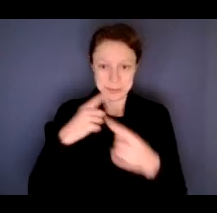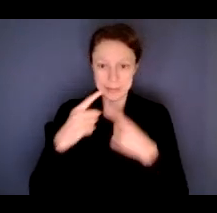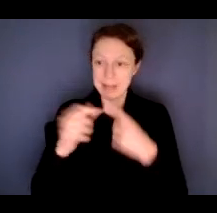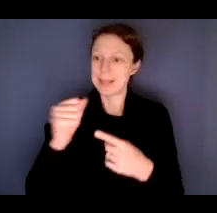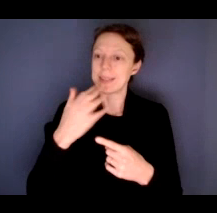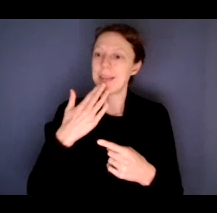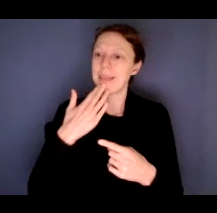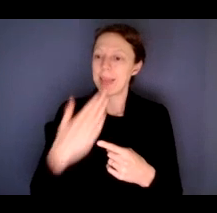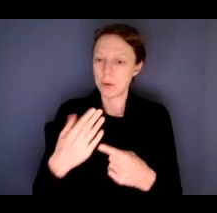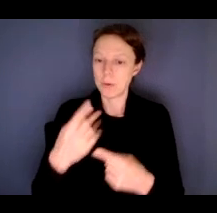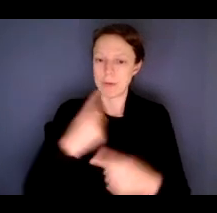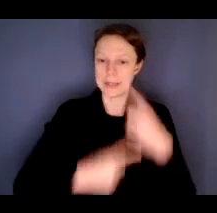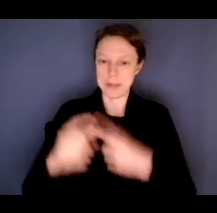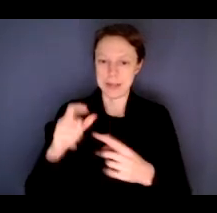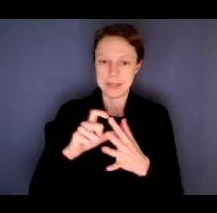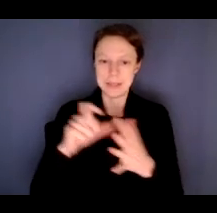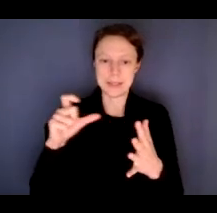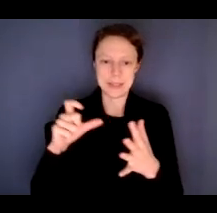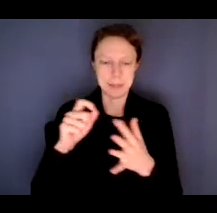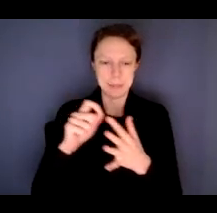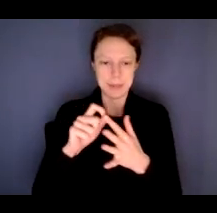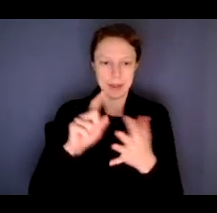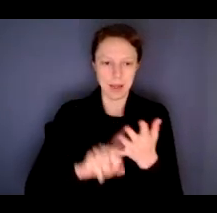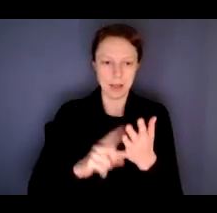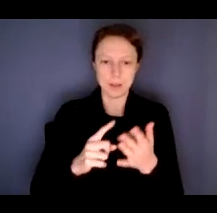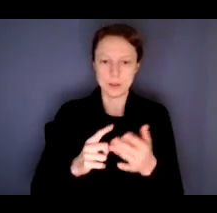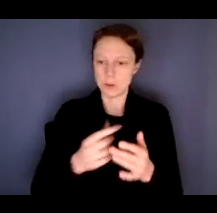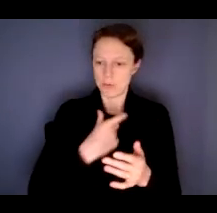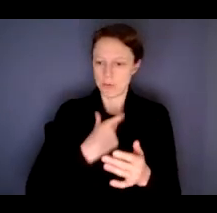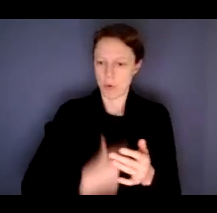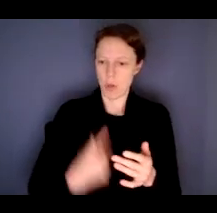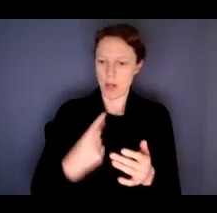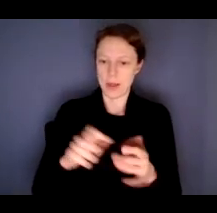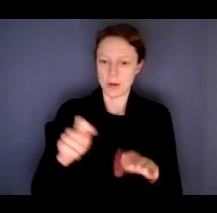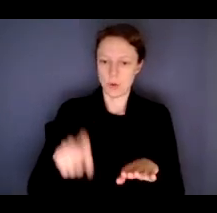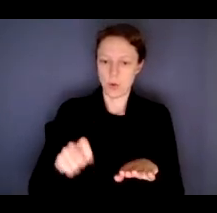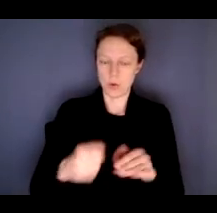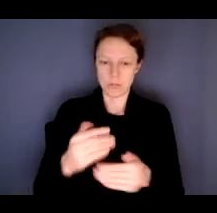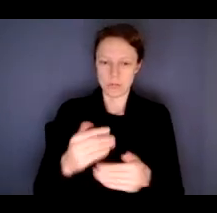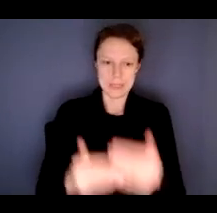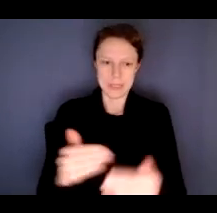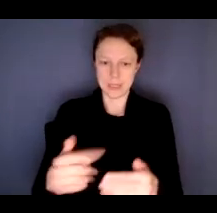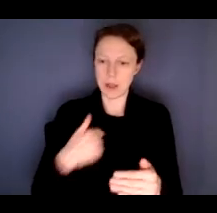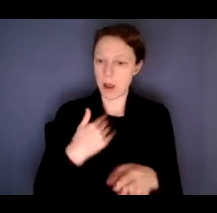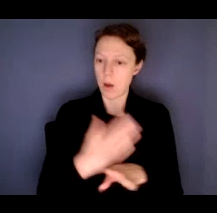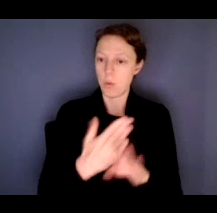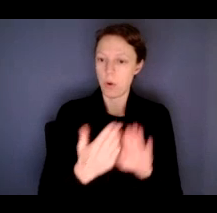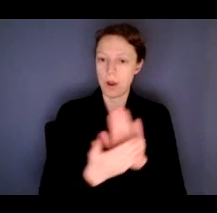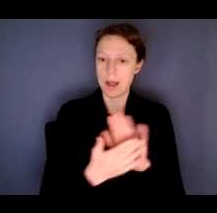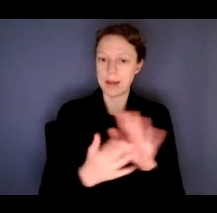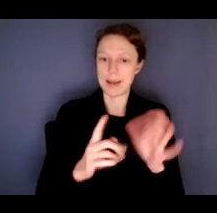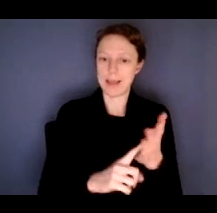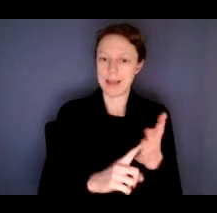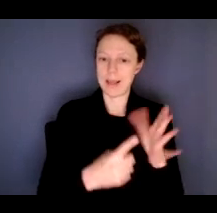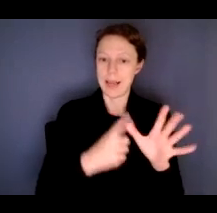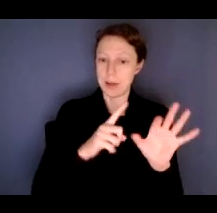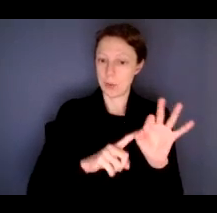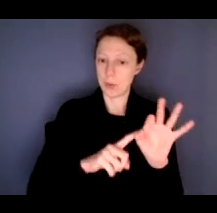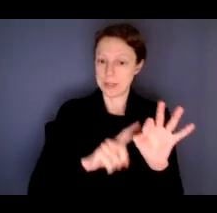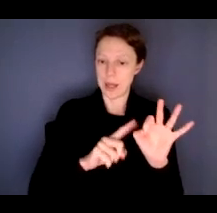court proceedings. I work at Legal Aid QLD so I represent quite a few of the other participants